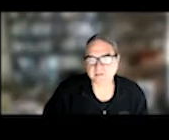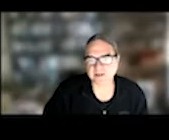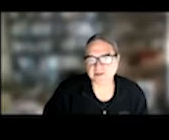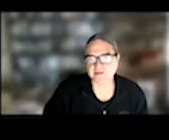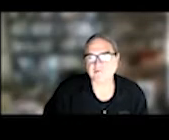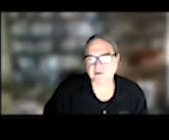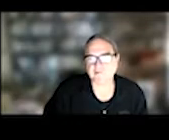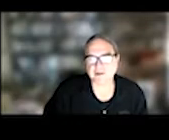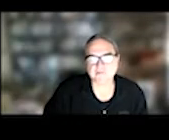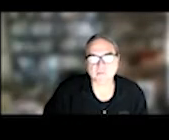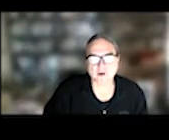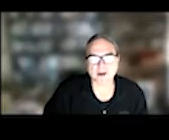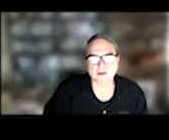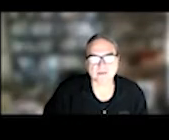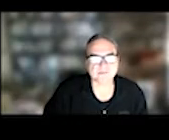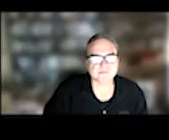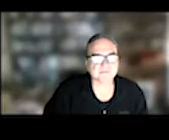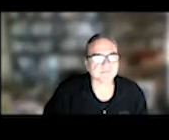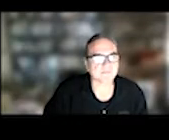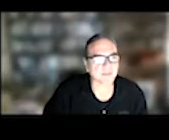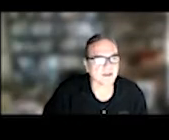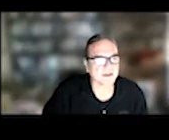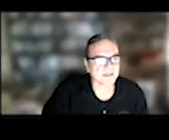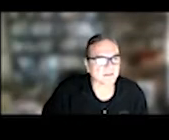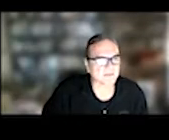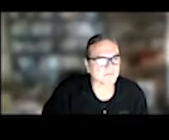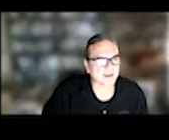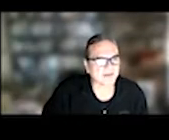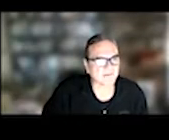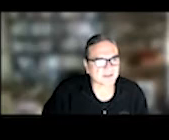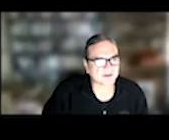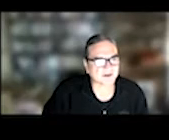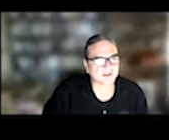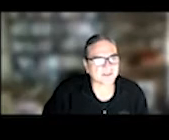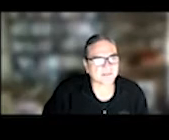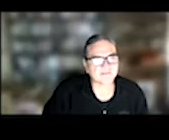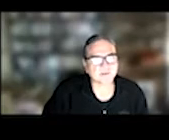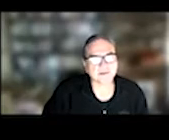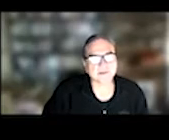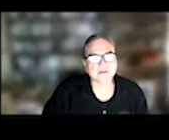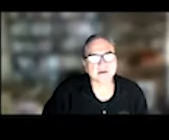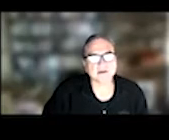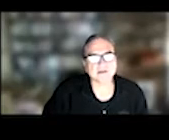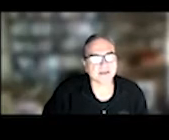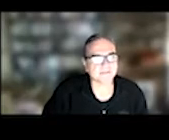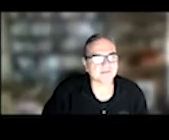populations at greater risk for poor outcomes. So much of my research has been focused on types